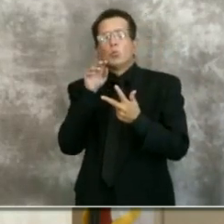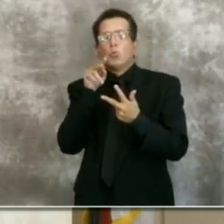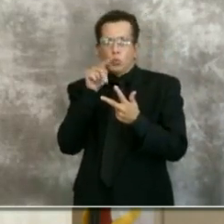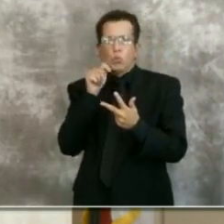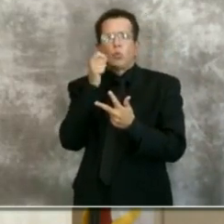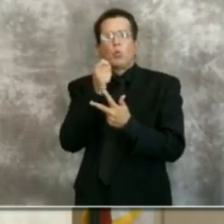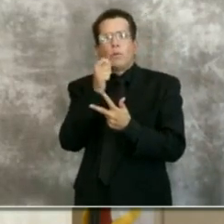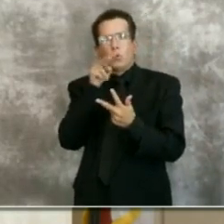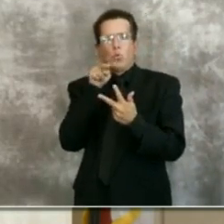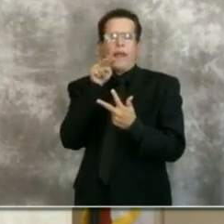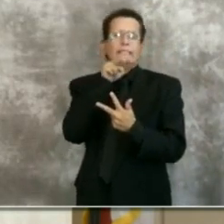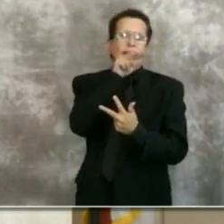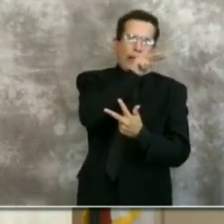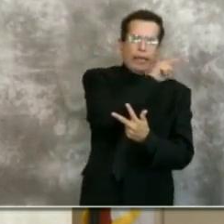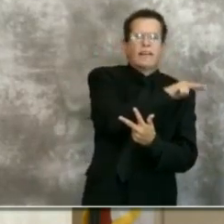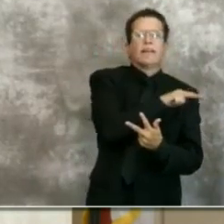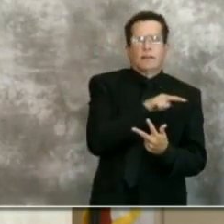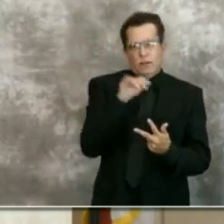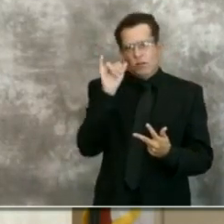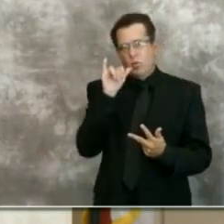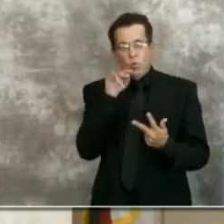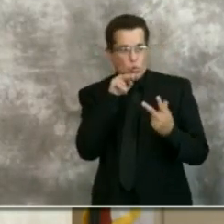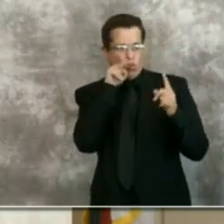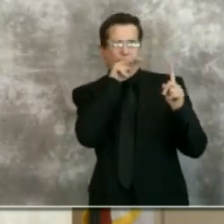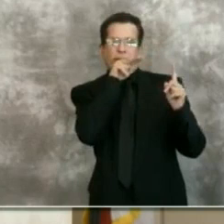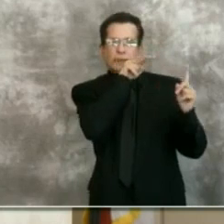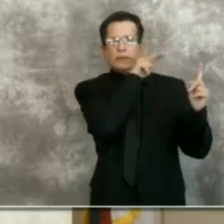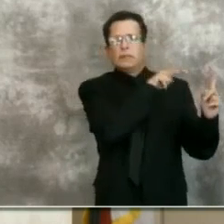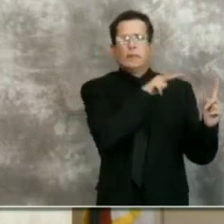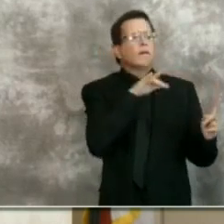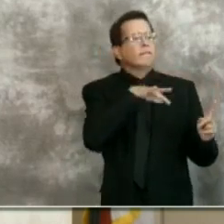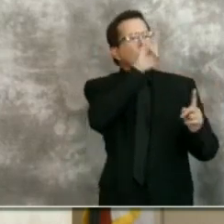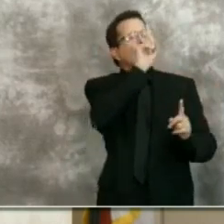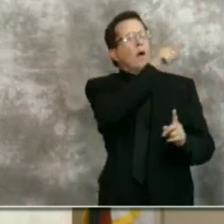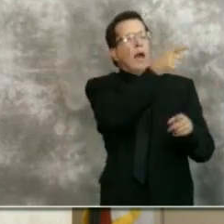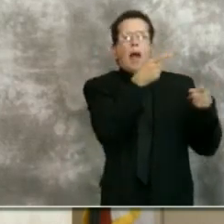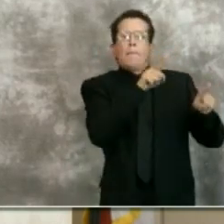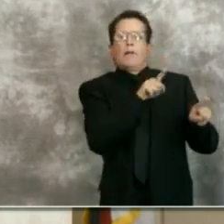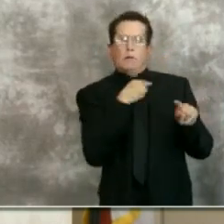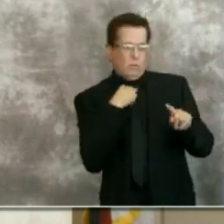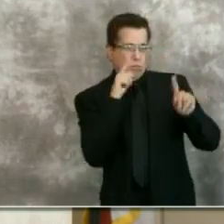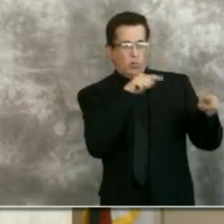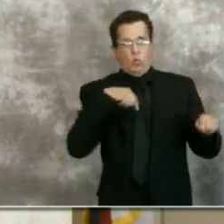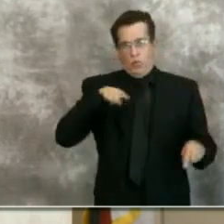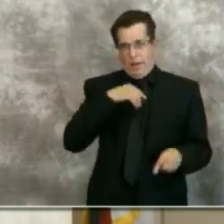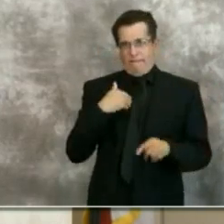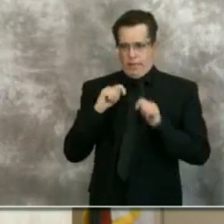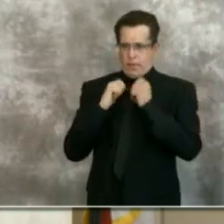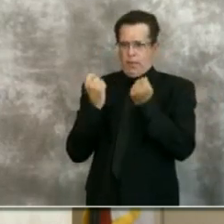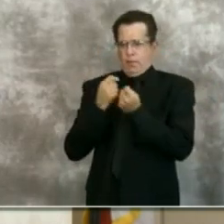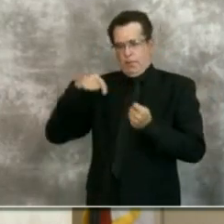THE SPEED AT WHICH WE GET RESULTS IN THAT RACE IN CATEGORY BECAUSE OF THE SIGNIFICANT INCREASE IN CASES